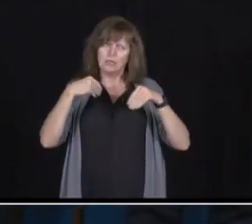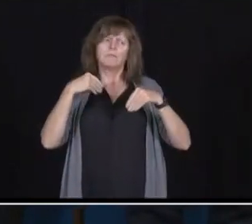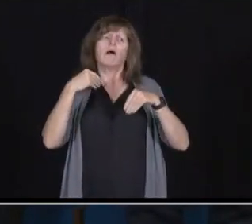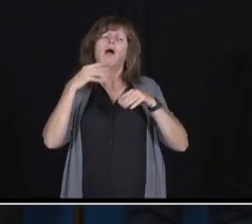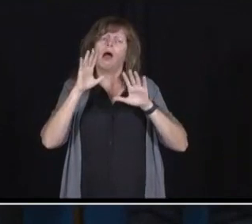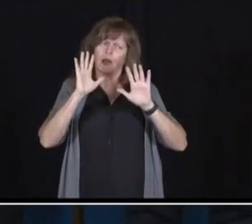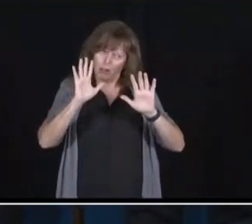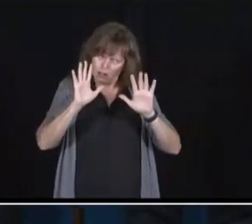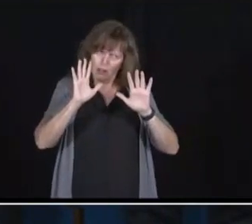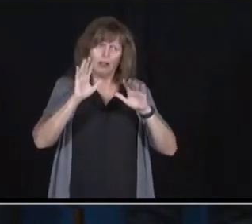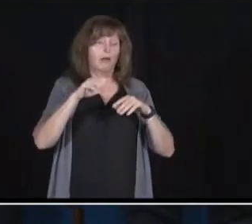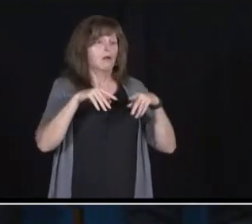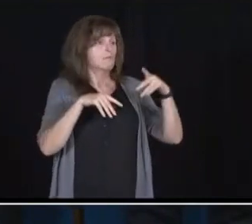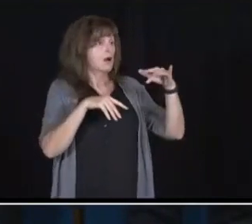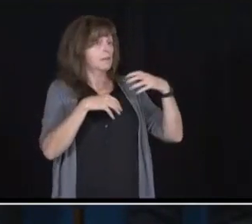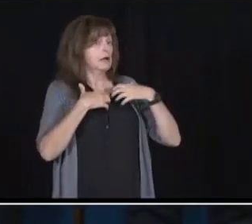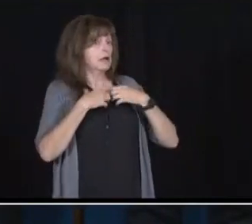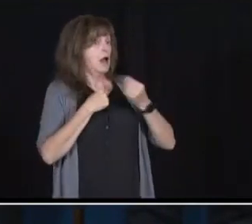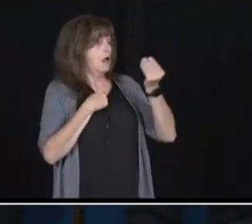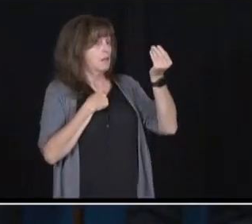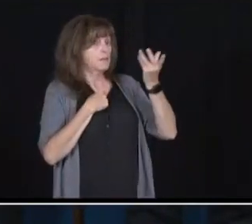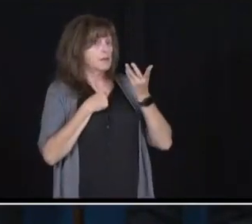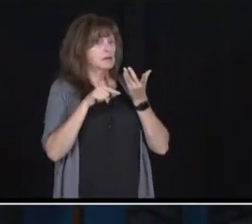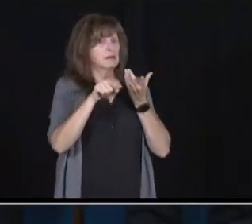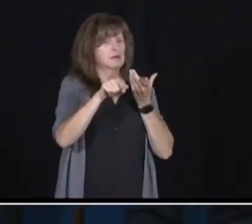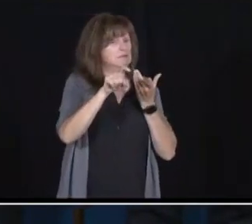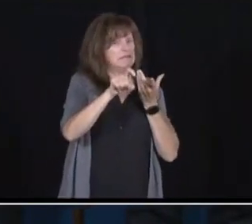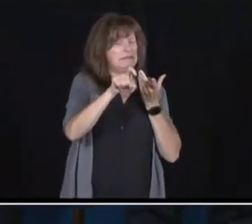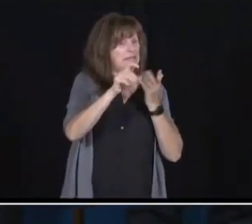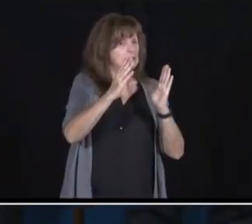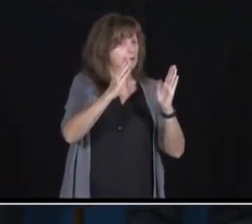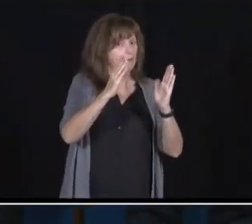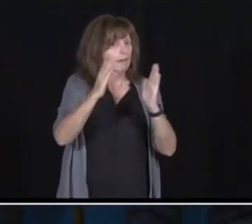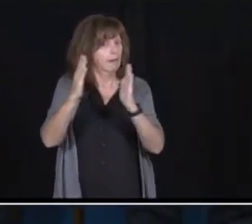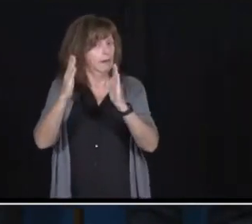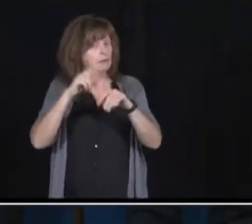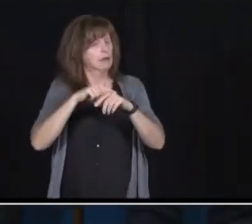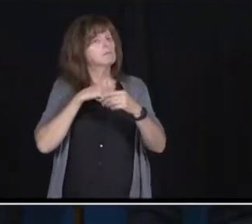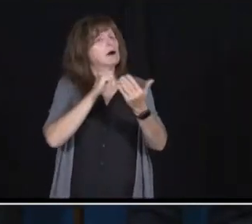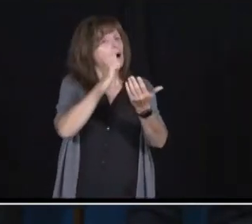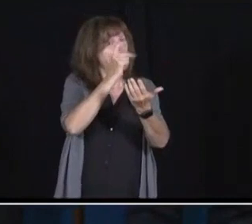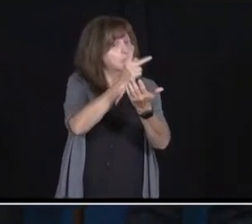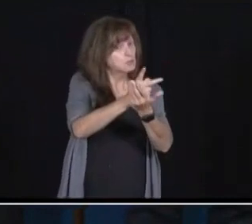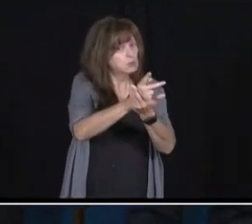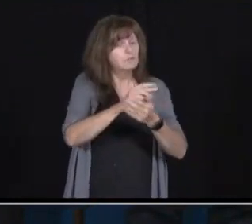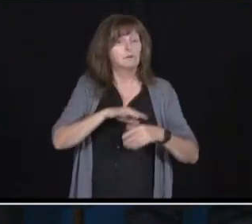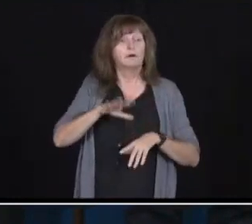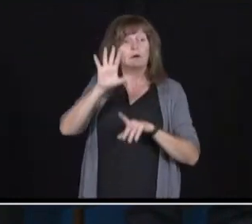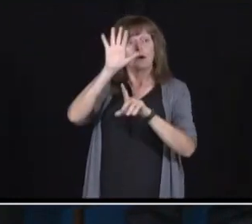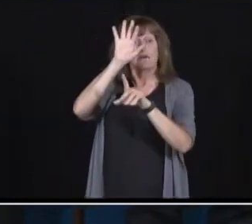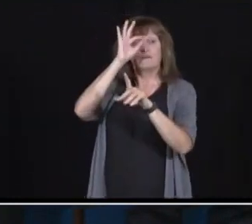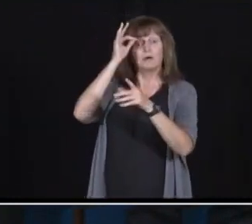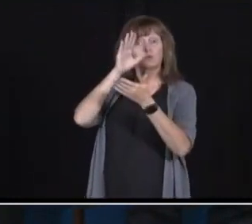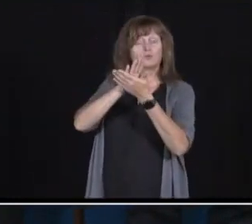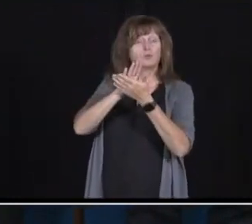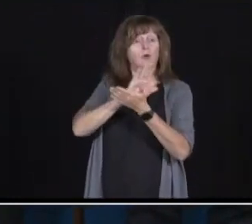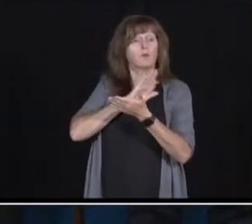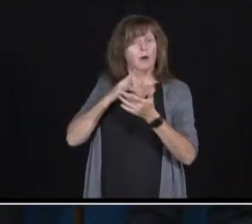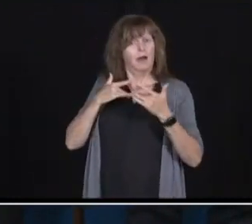If they are staggering the start dates, we will be flexible and reasonable so public health sense, we could use fewer days and we would given that.